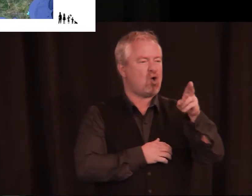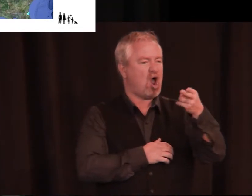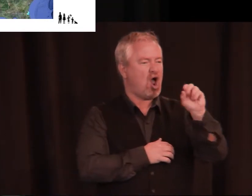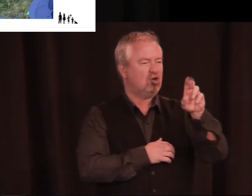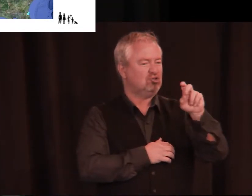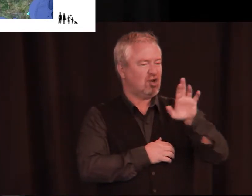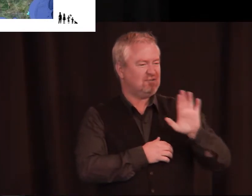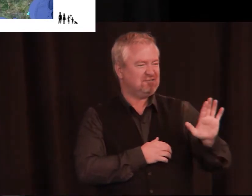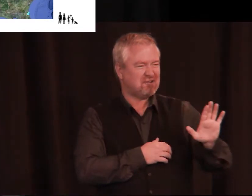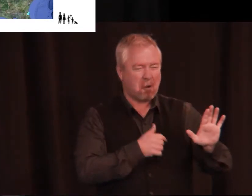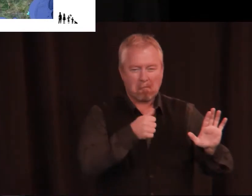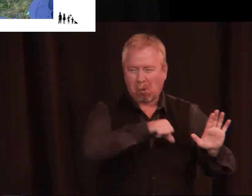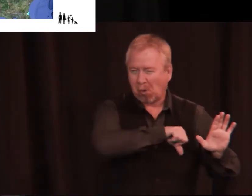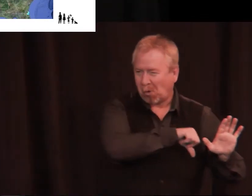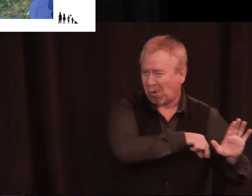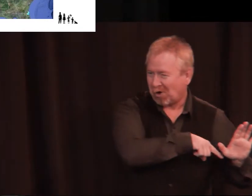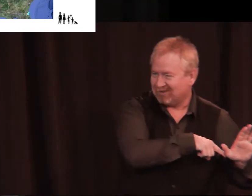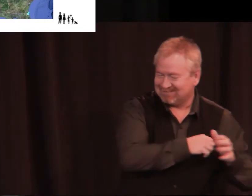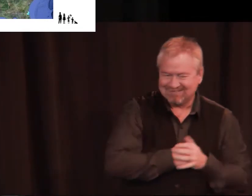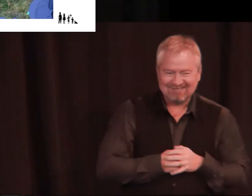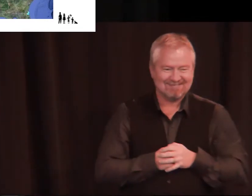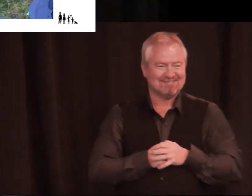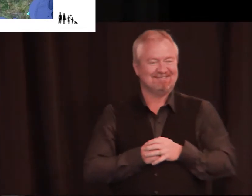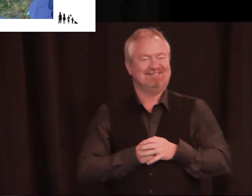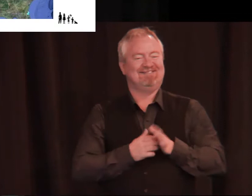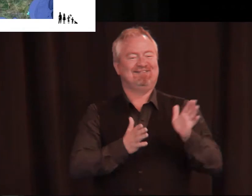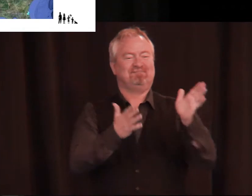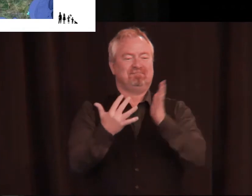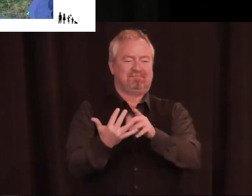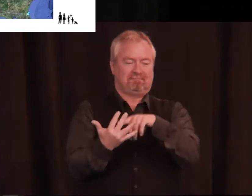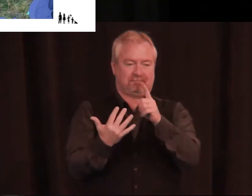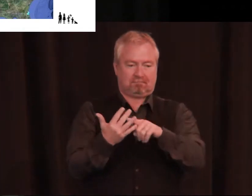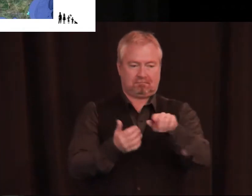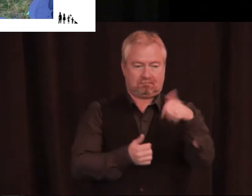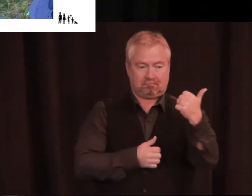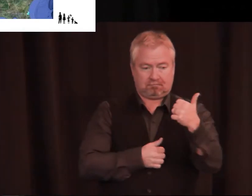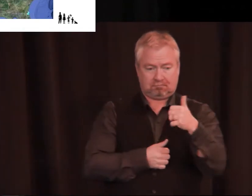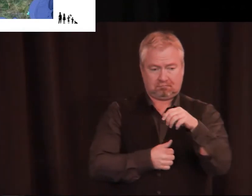And then the blue push pins show children that were recruited through University of North Carolina Chapel Hill